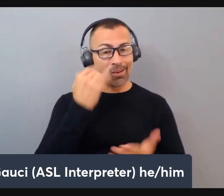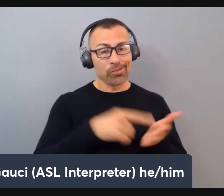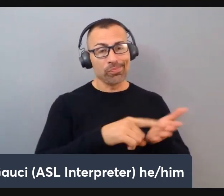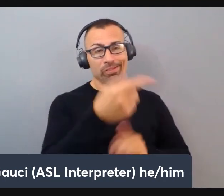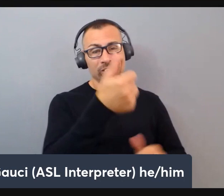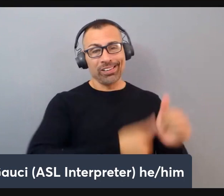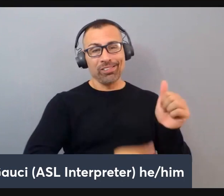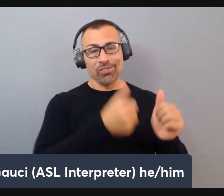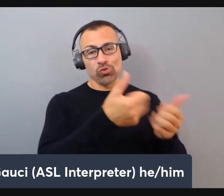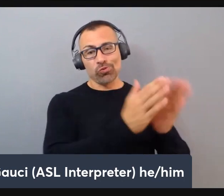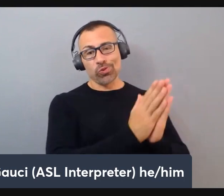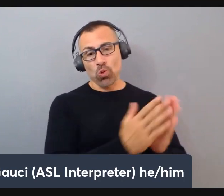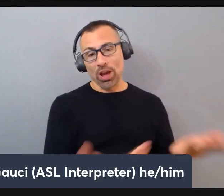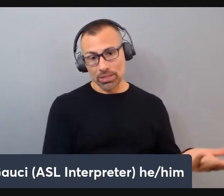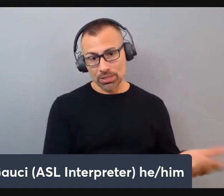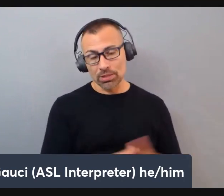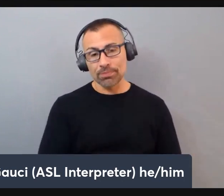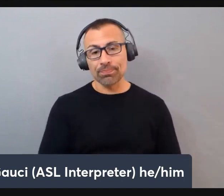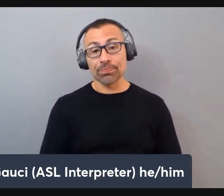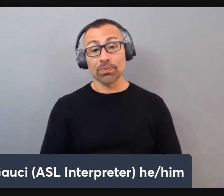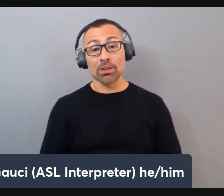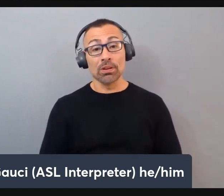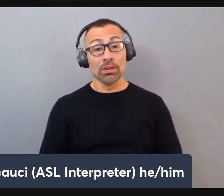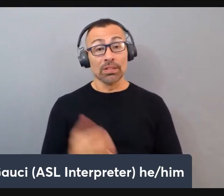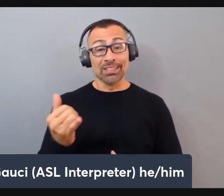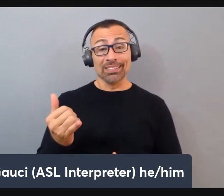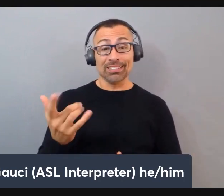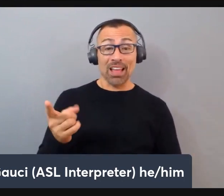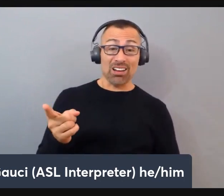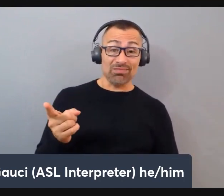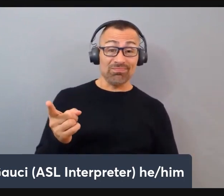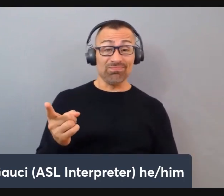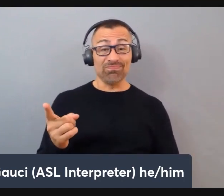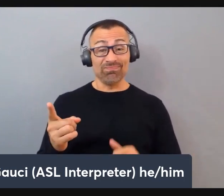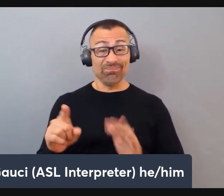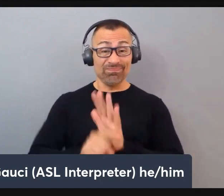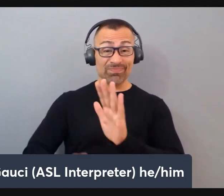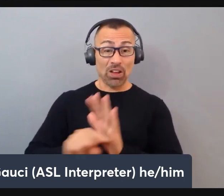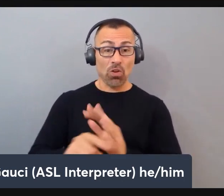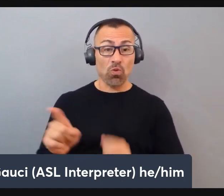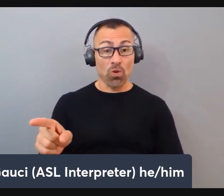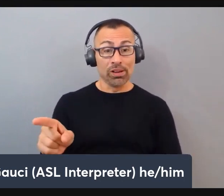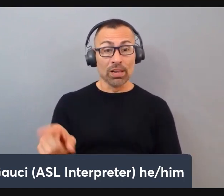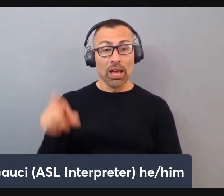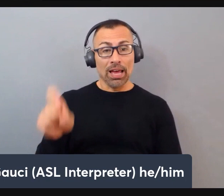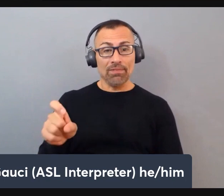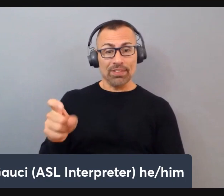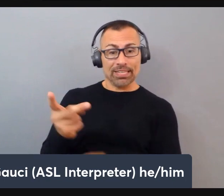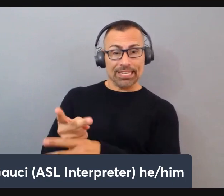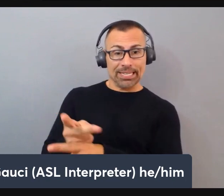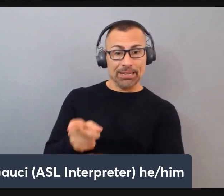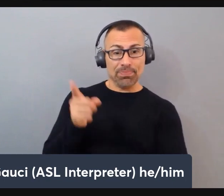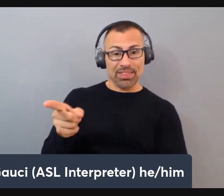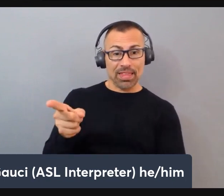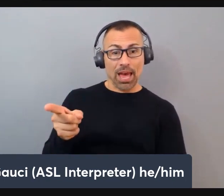Now, the advantage there or disadvantage is I have to keep that processor busy myself. I have to make sure I'm constantly driving